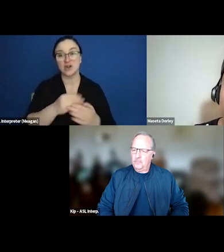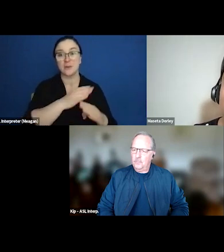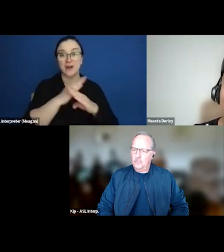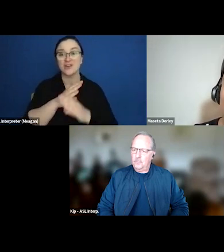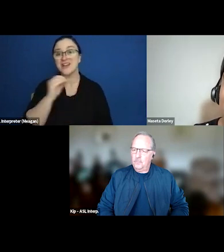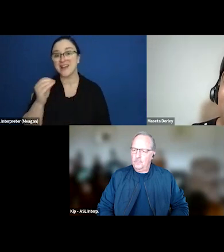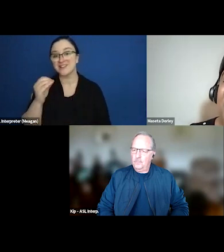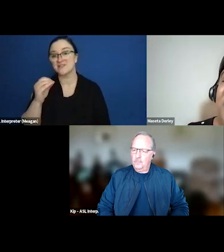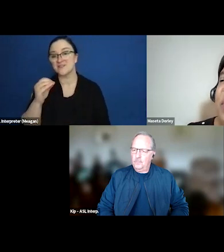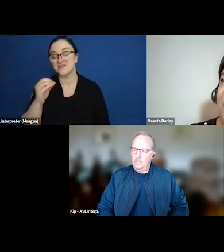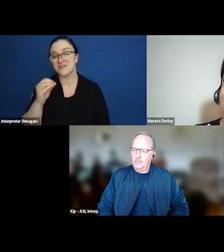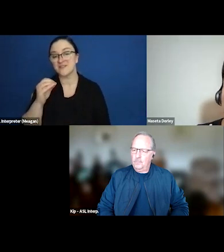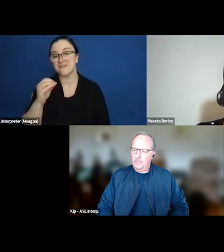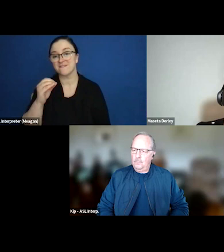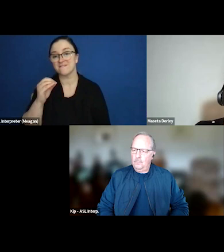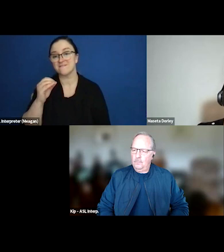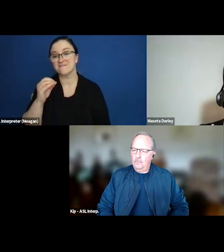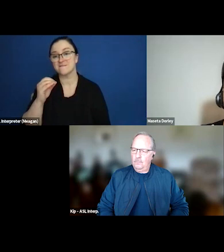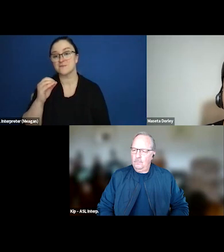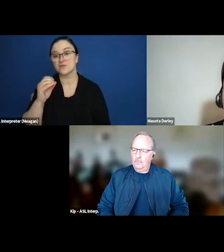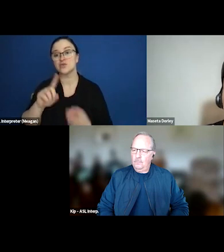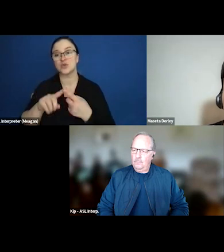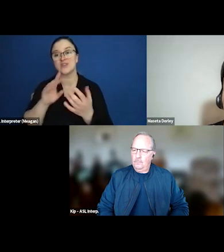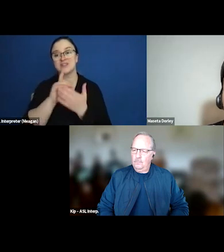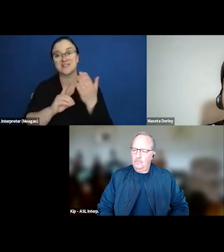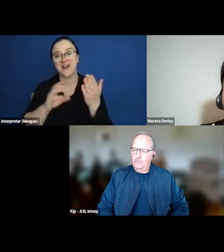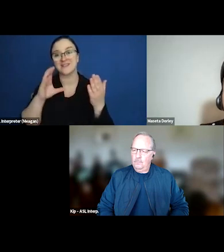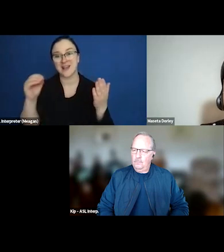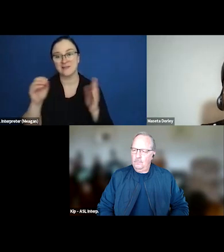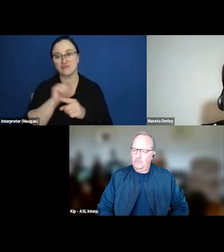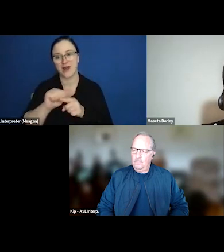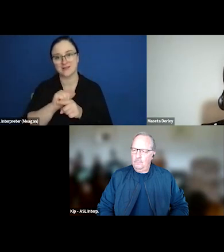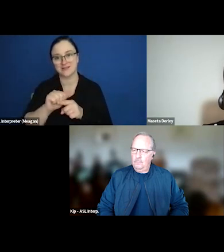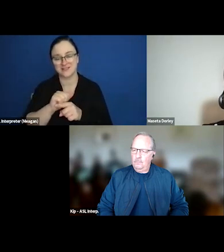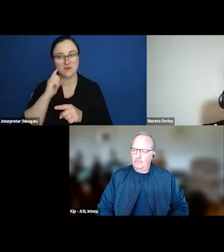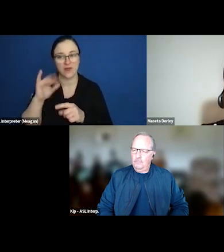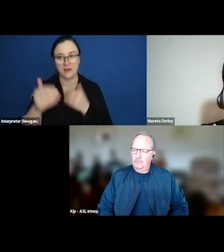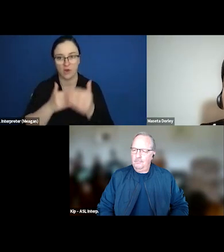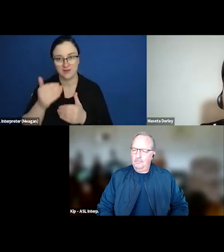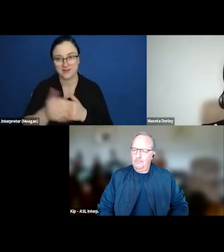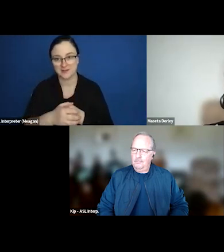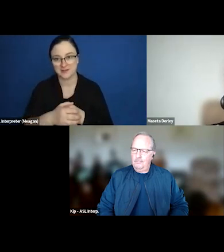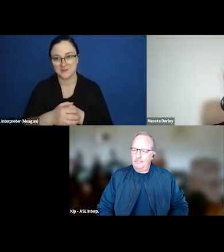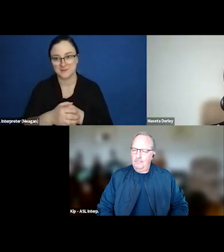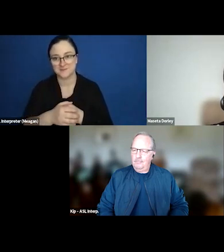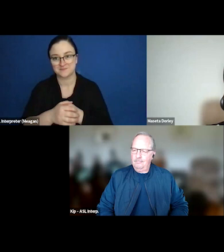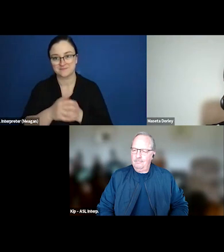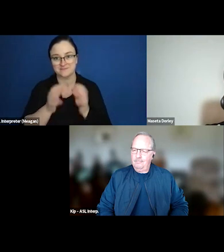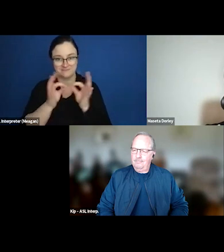to the design of effective policies and practices. And when you are looking to do compensation,